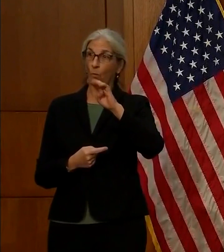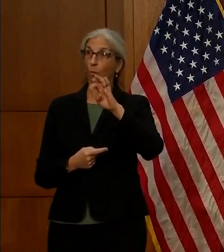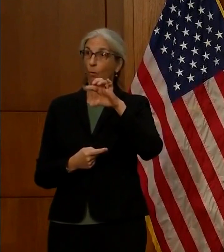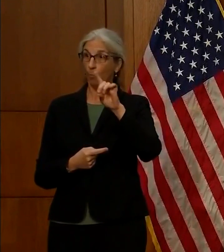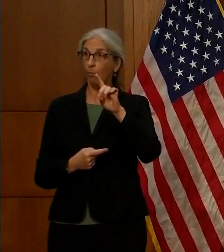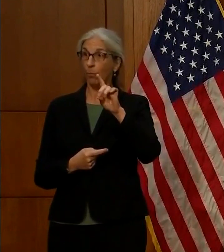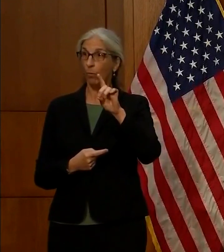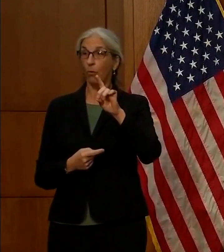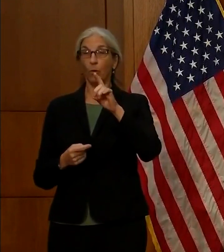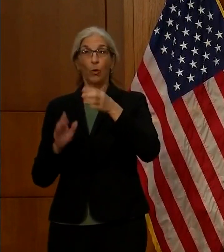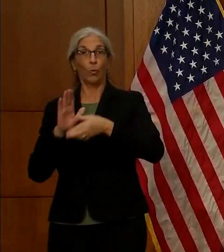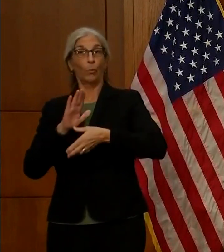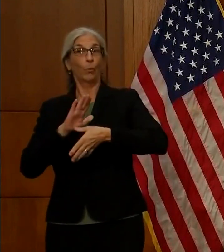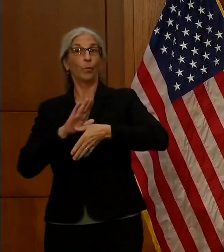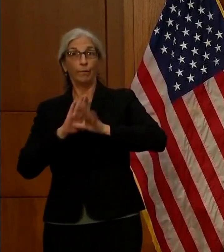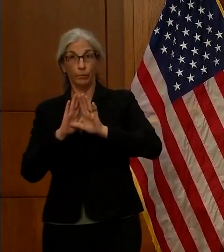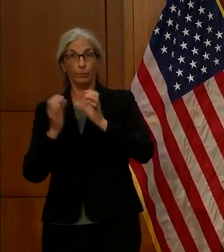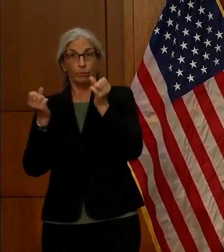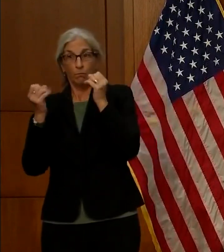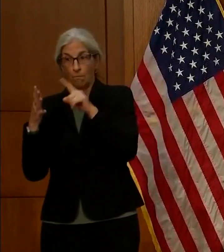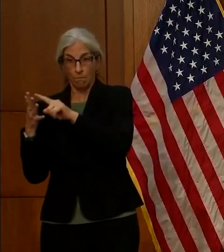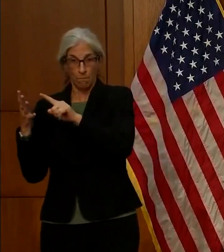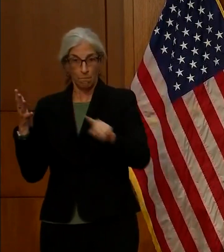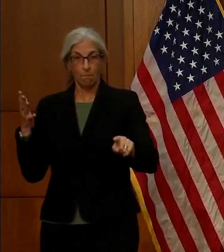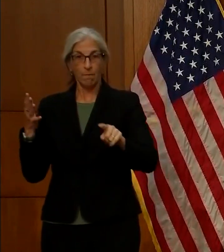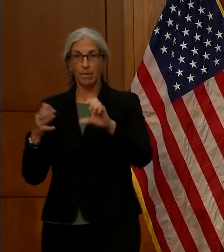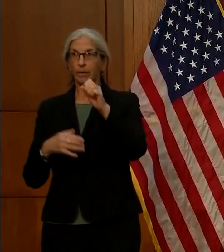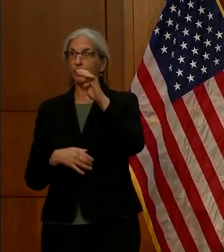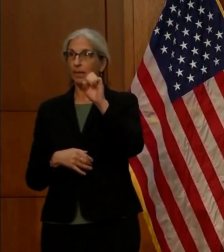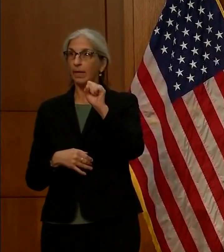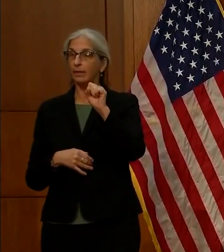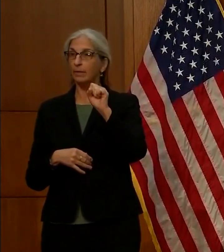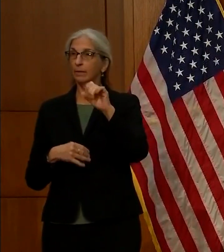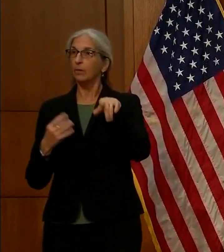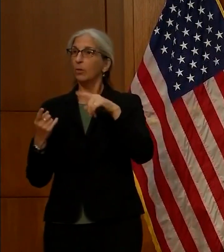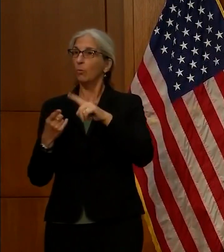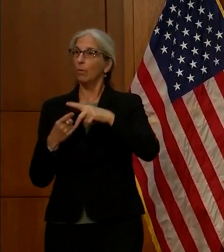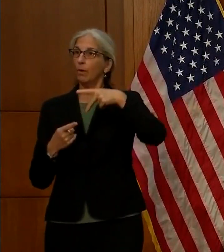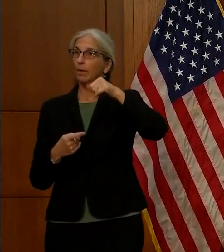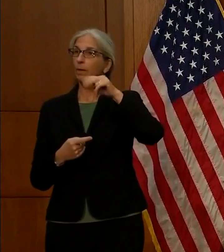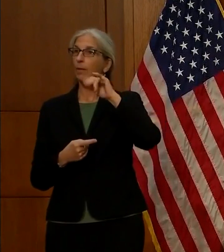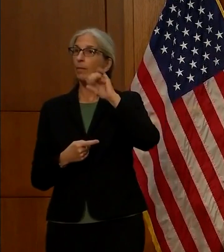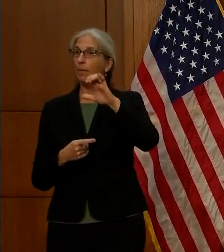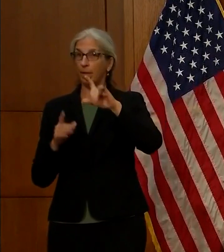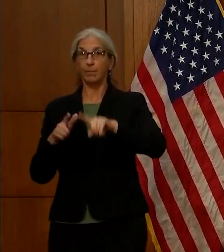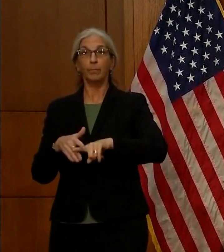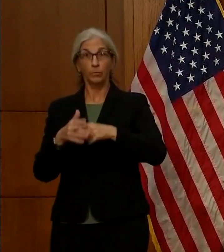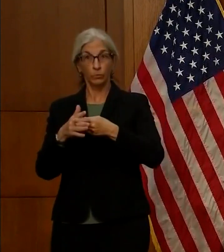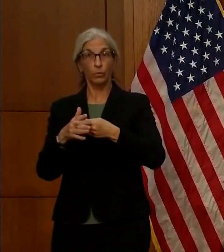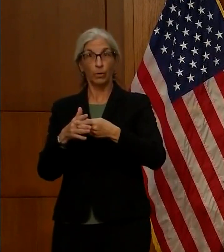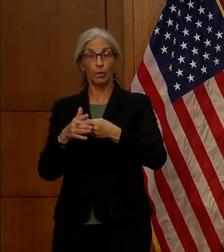MARCH WHEN- THE PRO BOARD AGGRESSIVELY REVIEWED A NUMBER